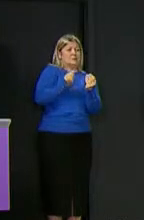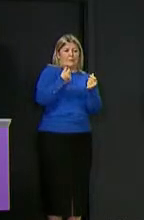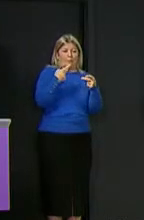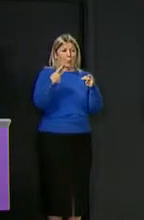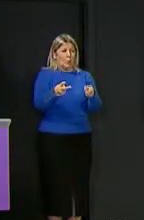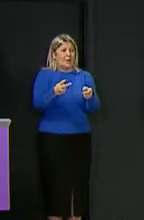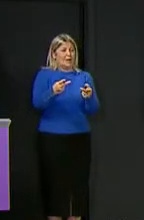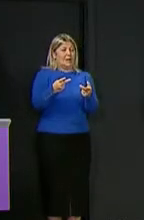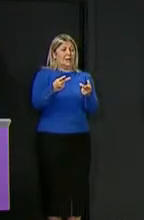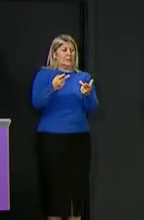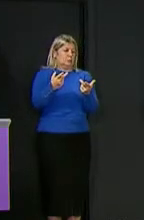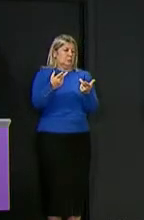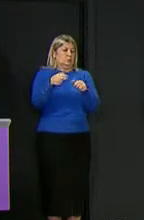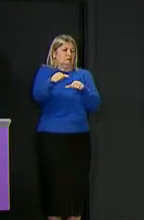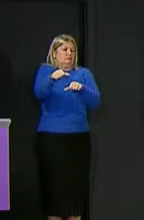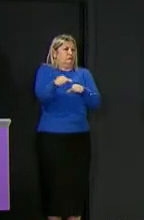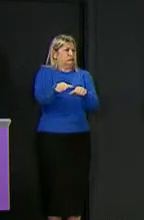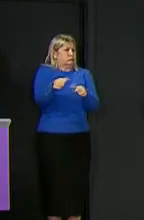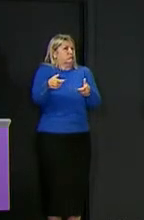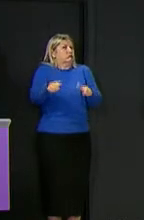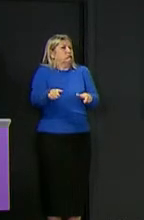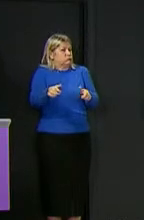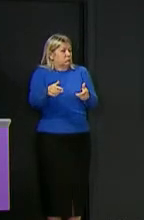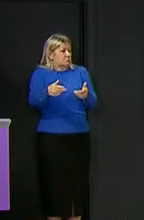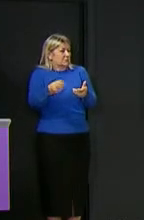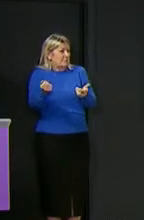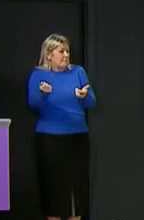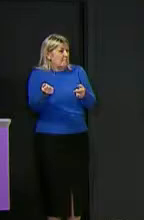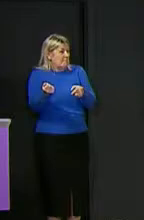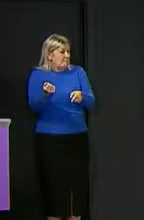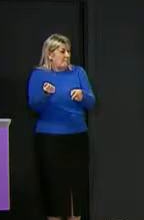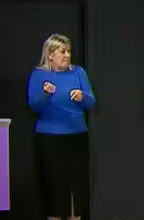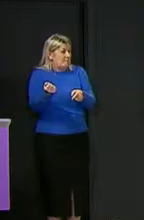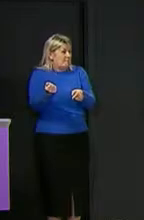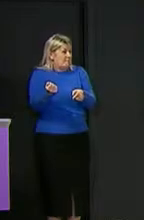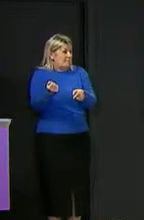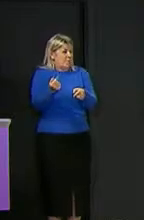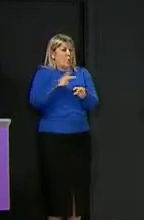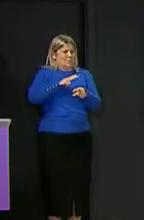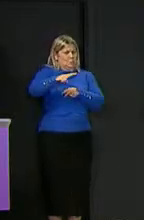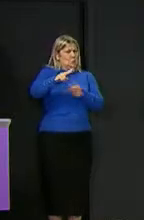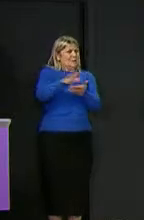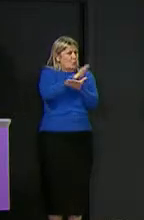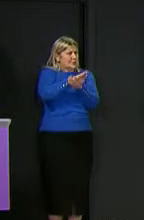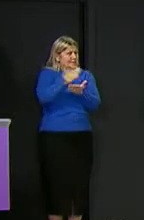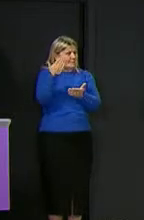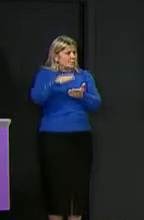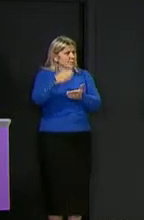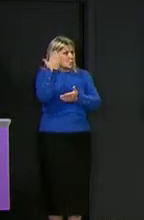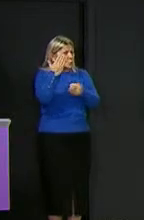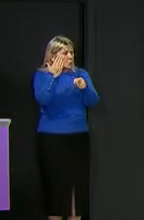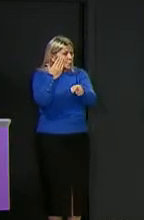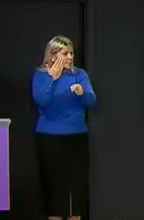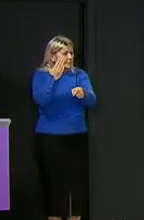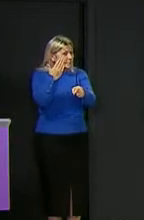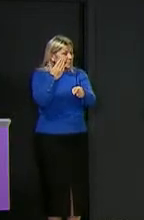in three weeks rather than it being the optimum time scientifically? And you may have seen that